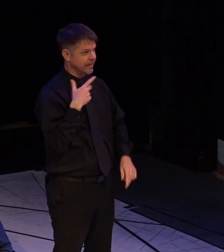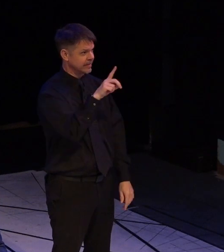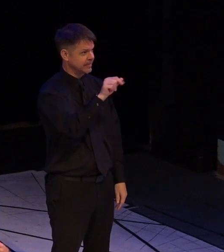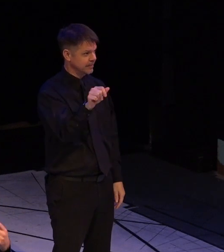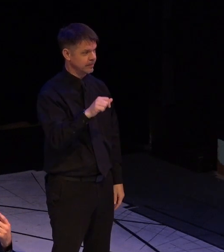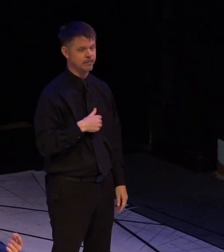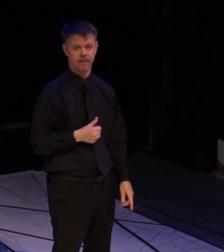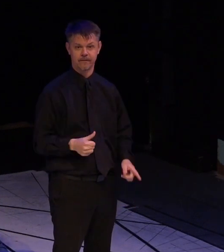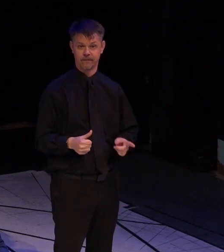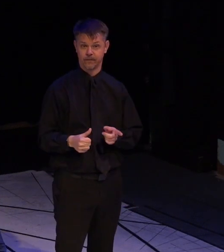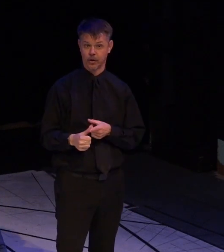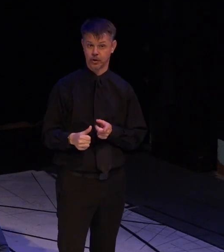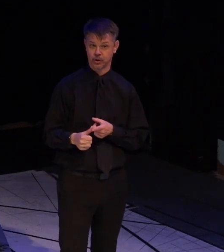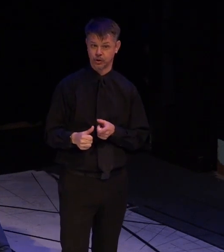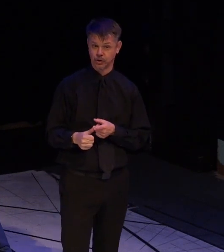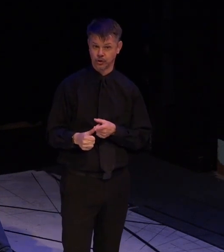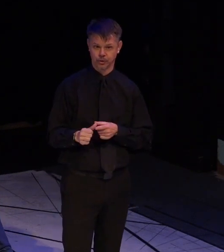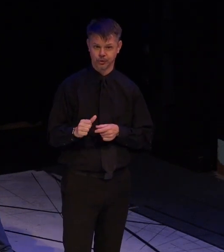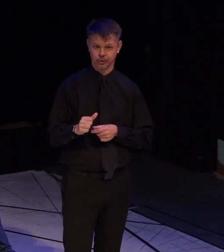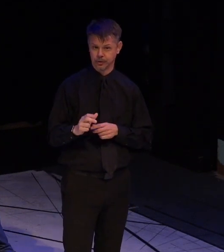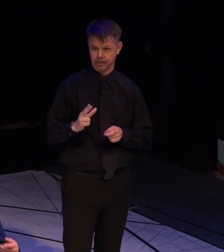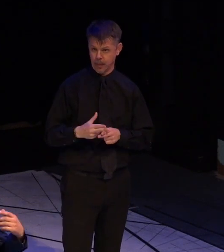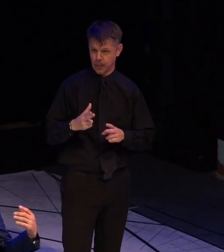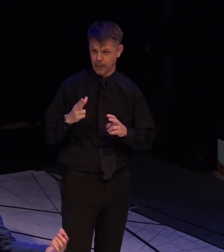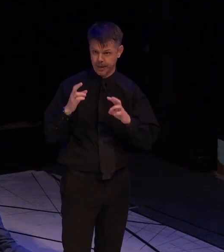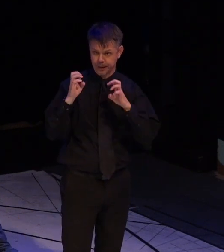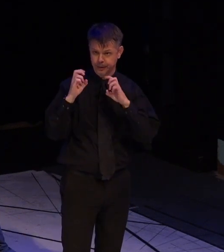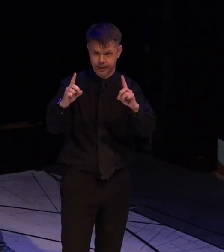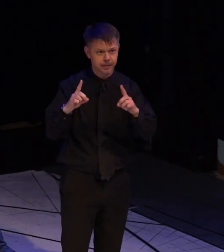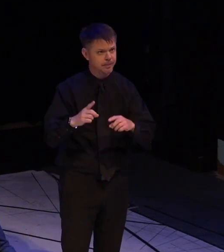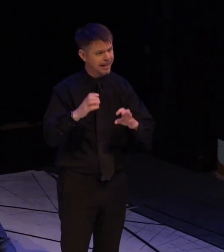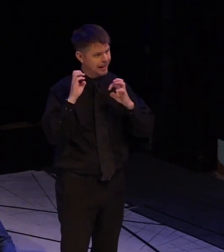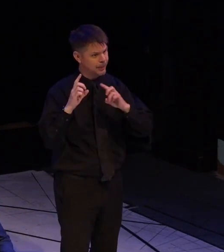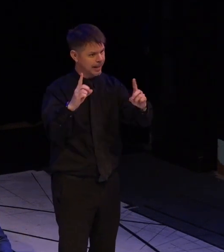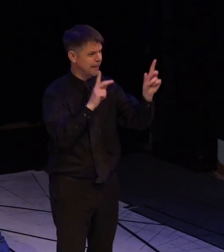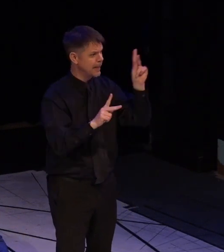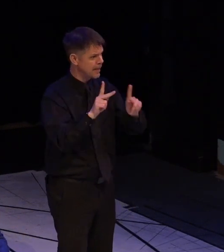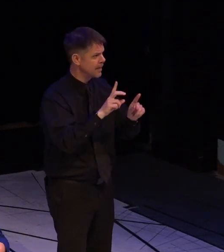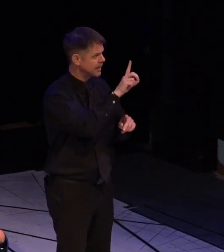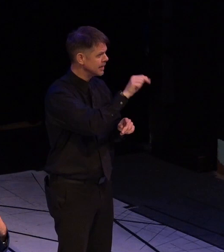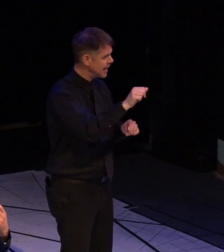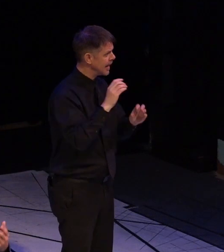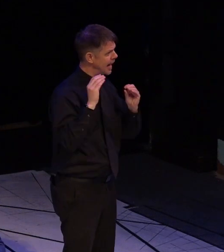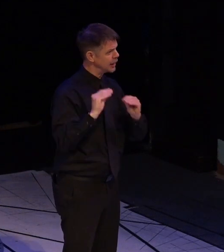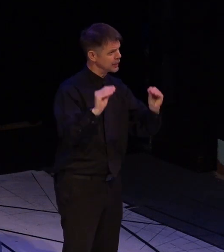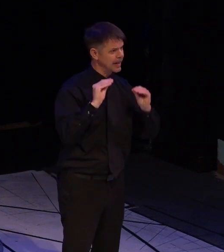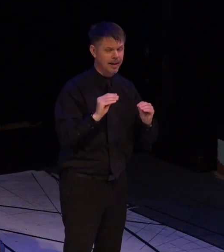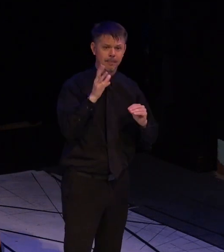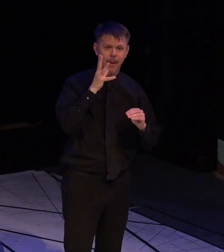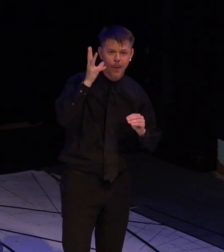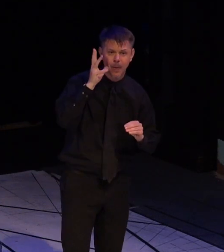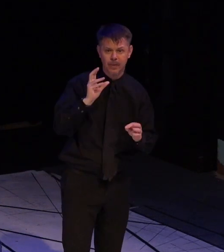Well, first, I think it's about education, educating people with disabilities, educating their parents, their families, their friends,